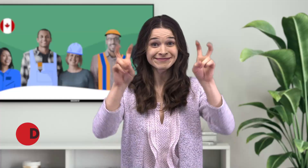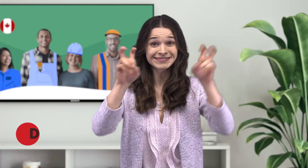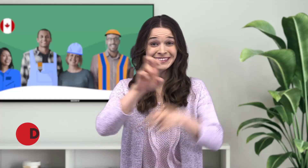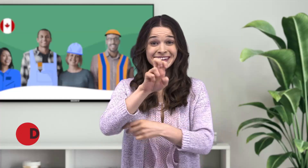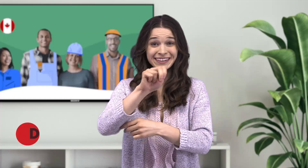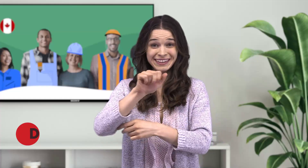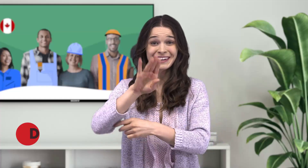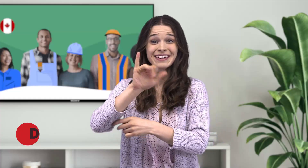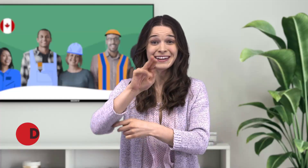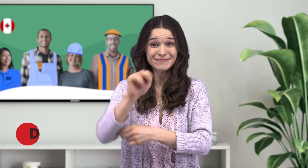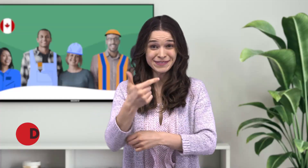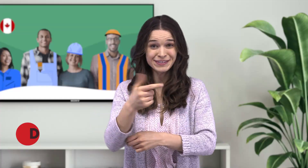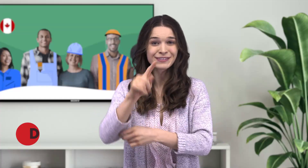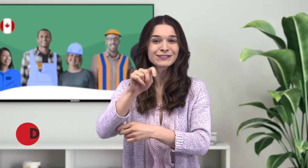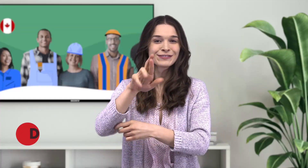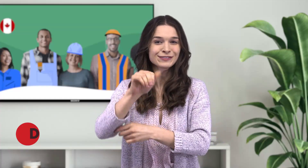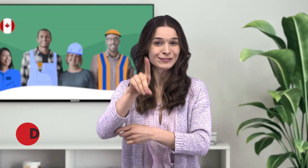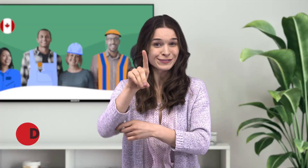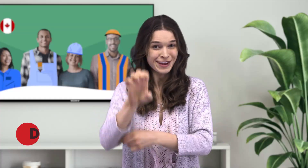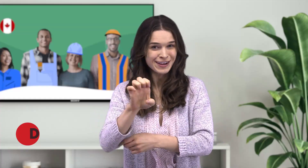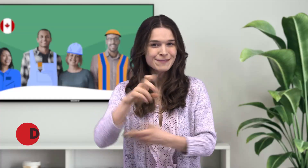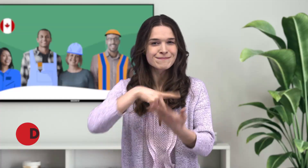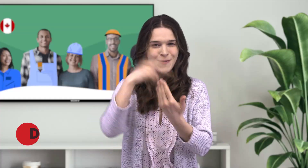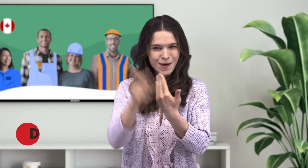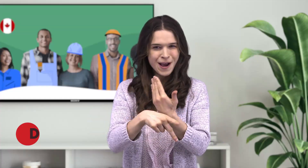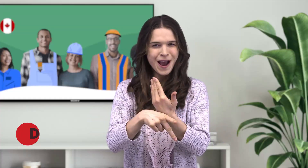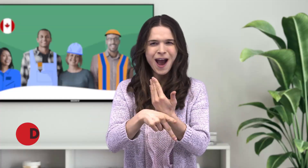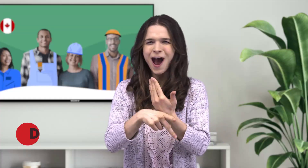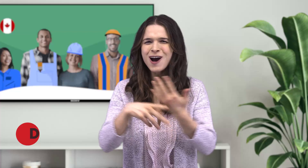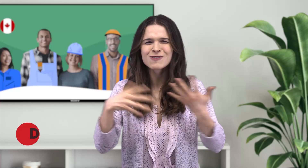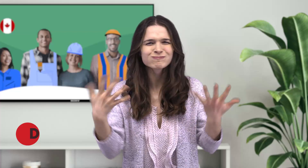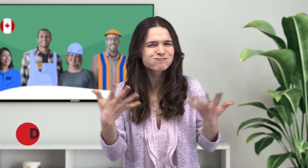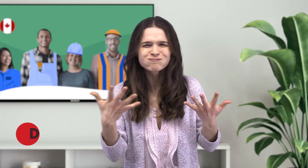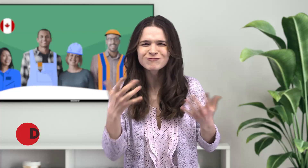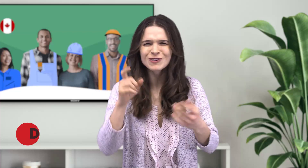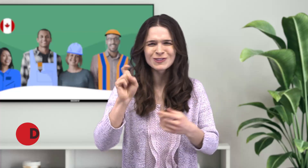[Nicole]: What are the requirements to participate